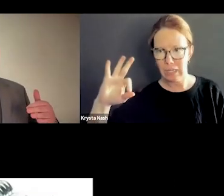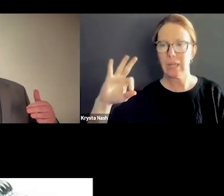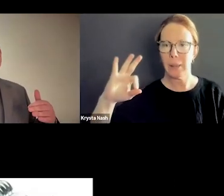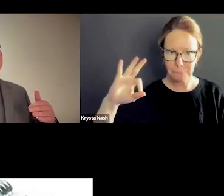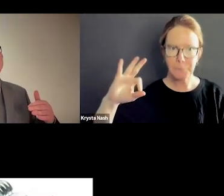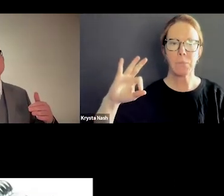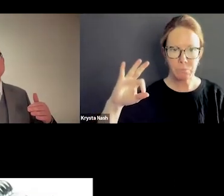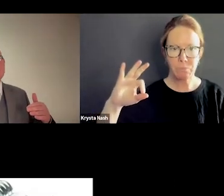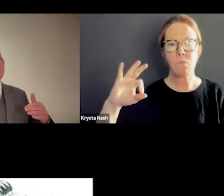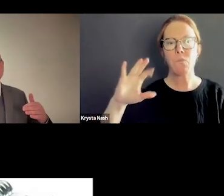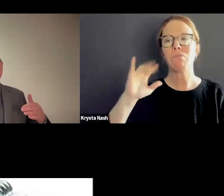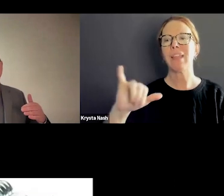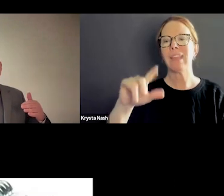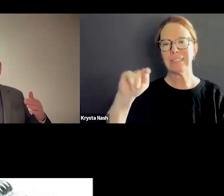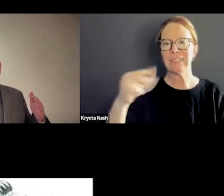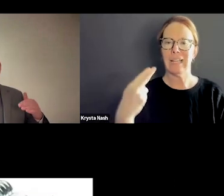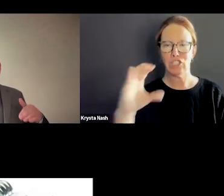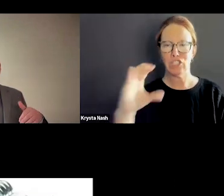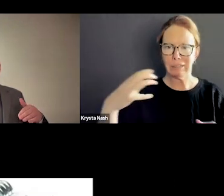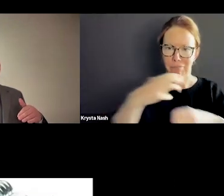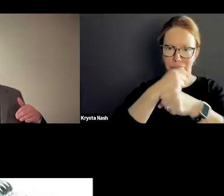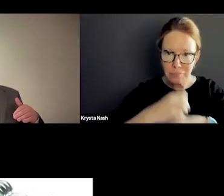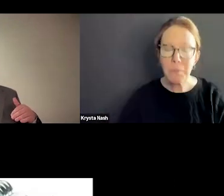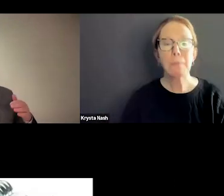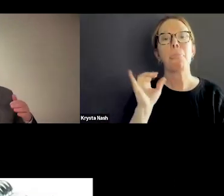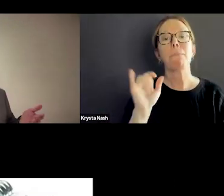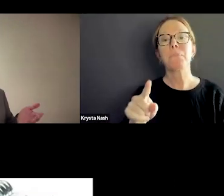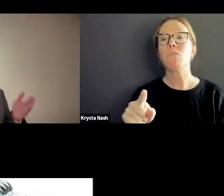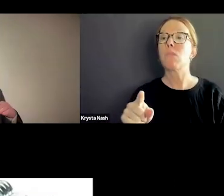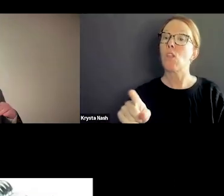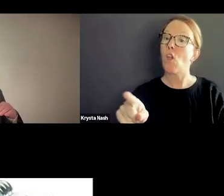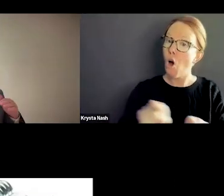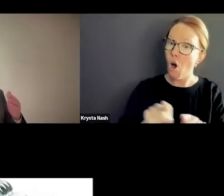Cavanaugh, which is THC. And what the industry has also learned is that they can manipulate